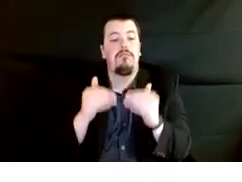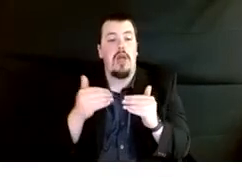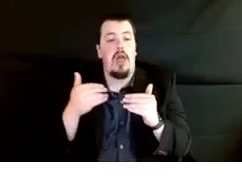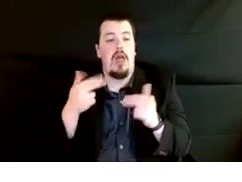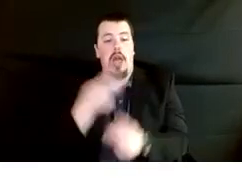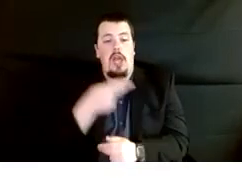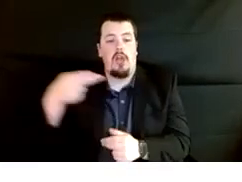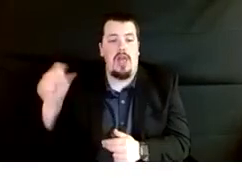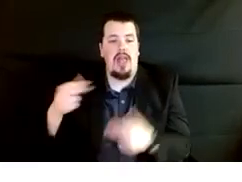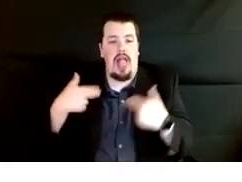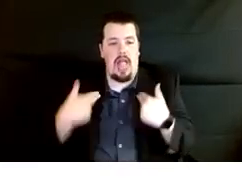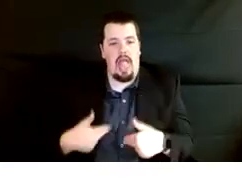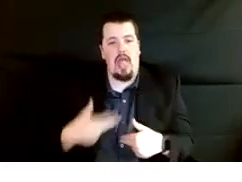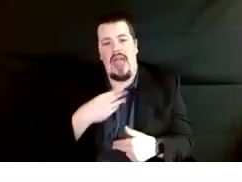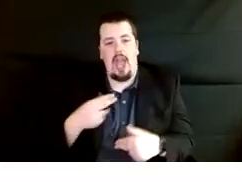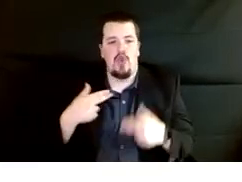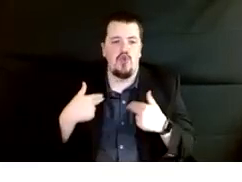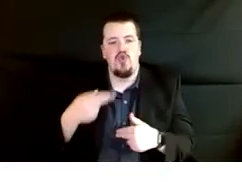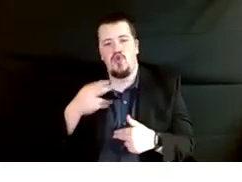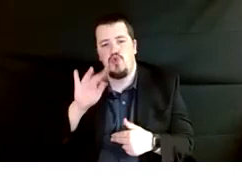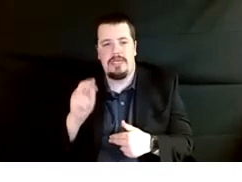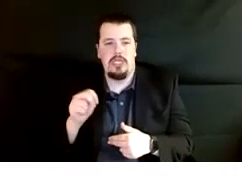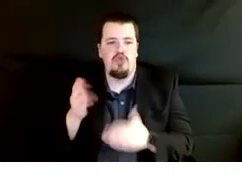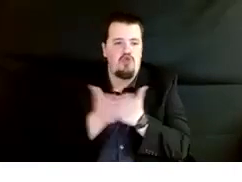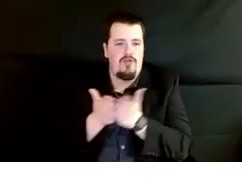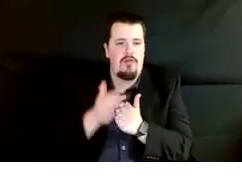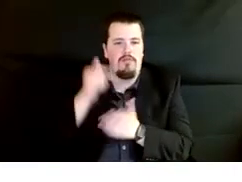Office of Civil Rights bulletin .... this is the one that i referred to